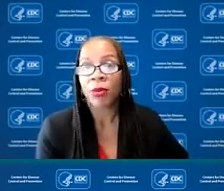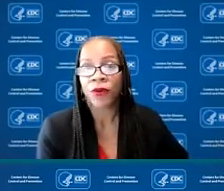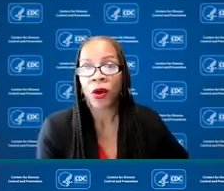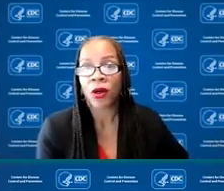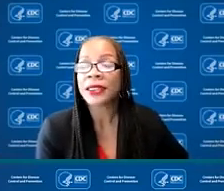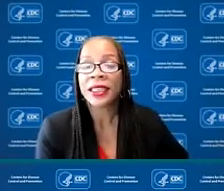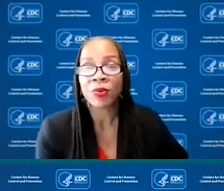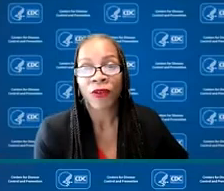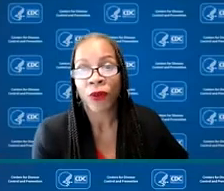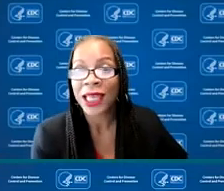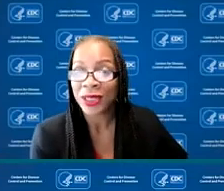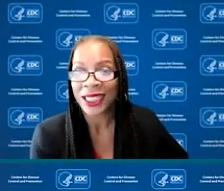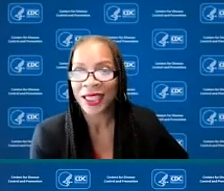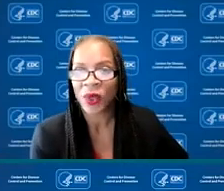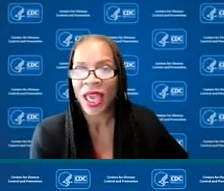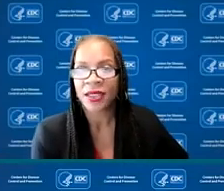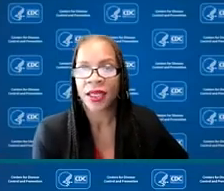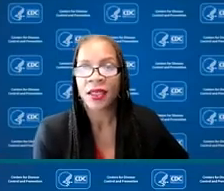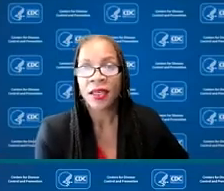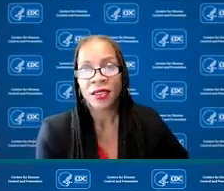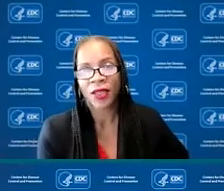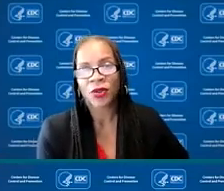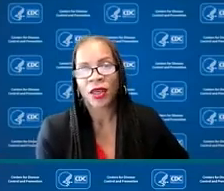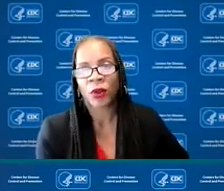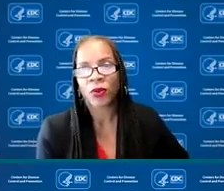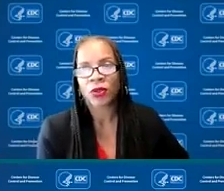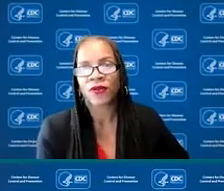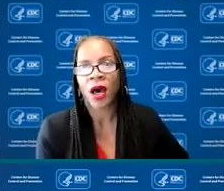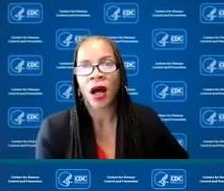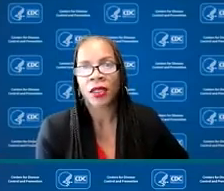done before, or at least more frequently than we had done, to make sure that we were sort of all